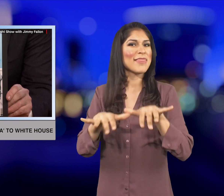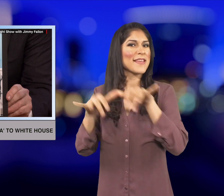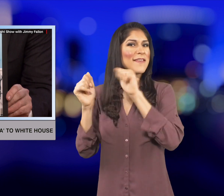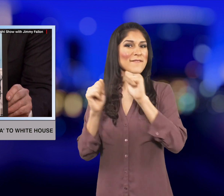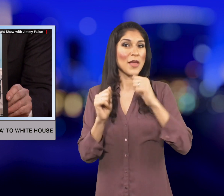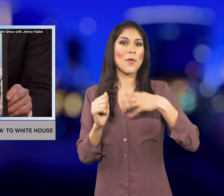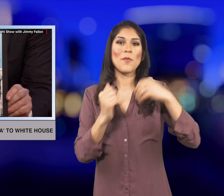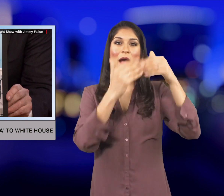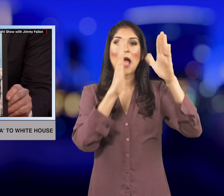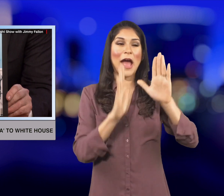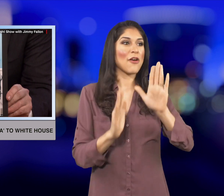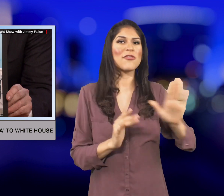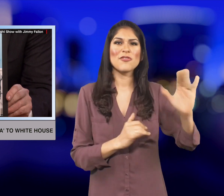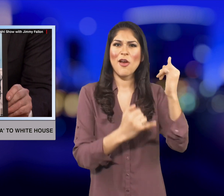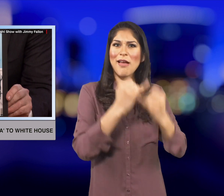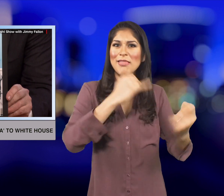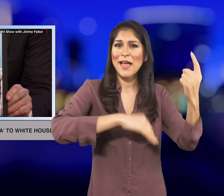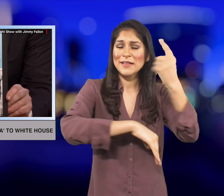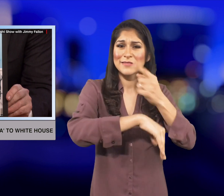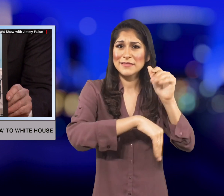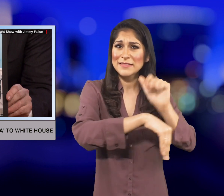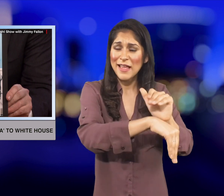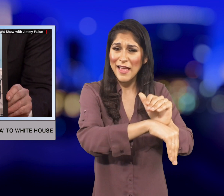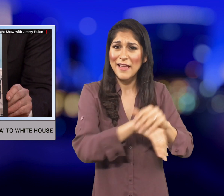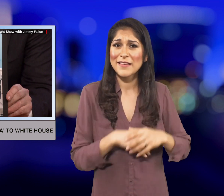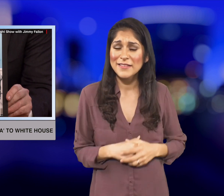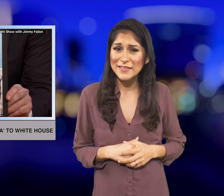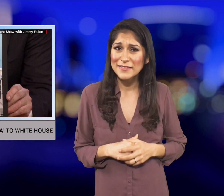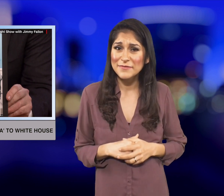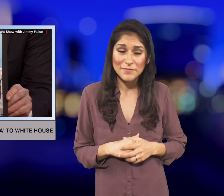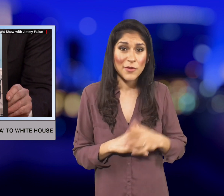leaving the White House for the last time.